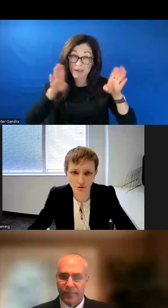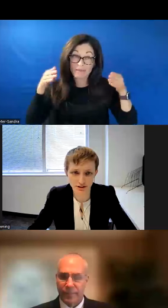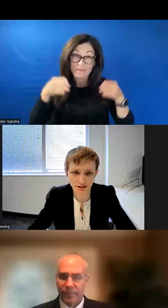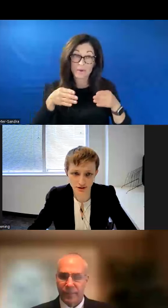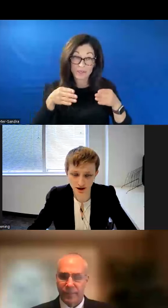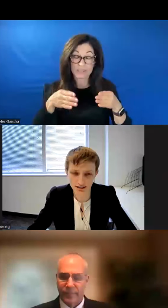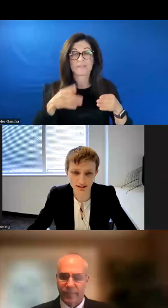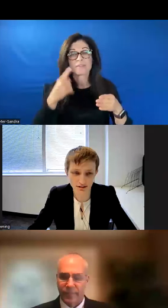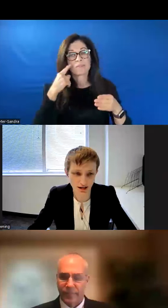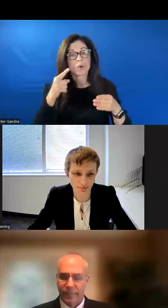FOR THE CRISIS JAM.